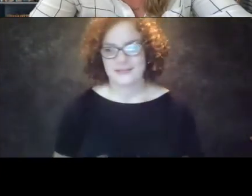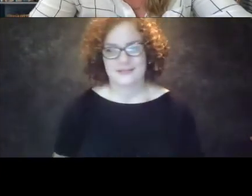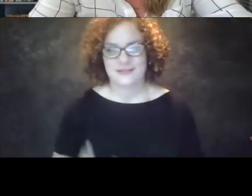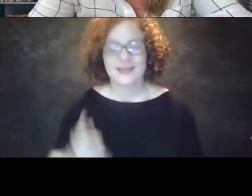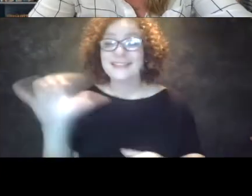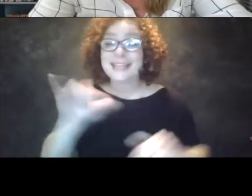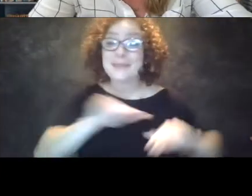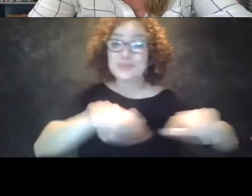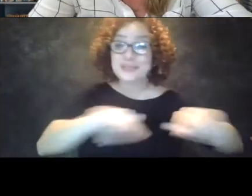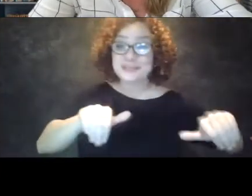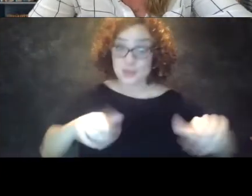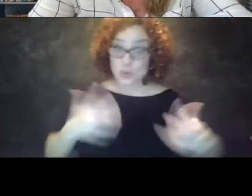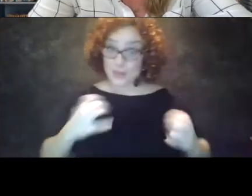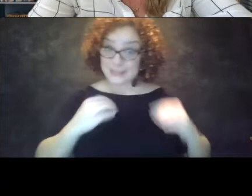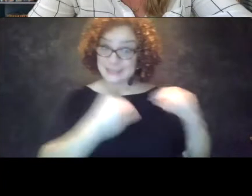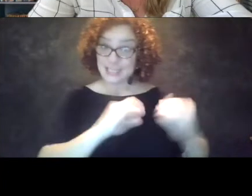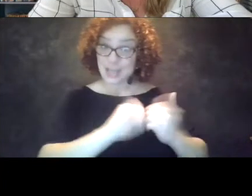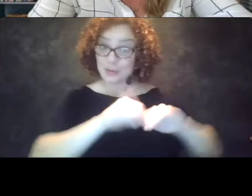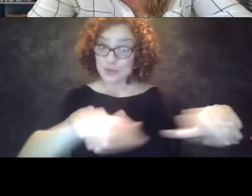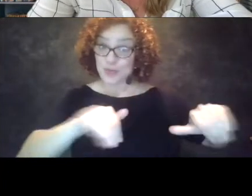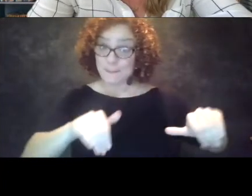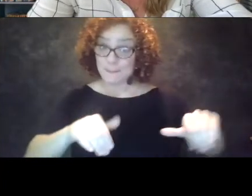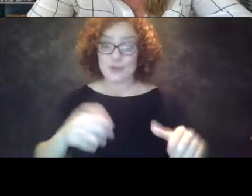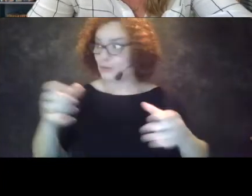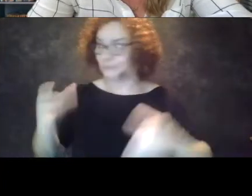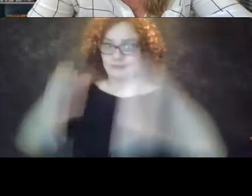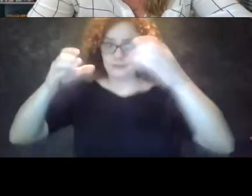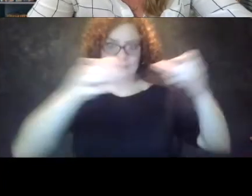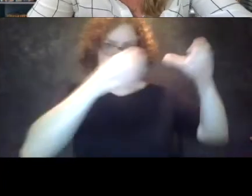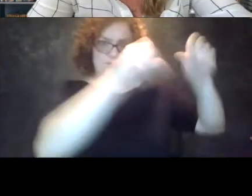you don't just throw them in the deep end and say figure it out. You know, there's a